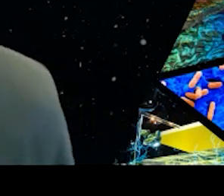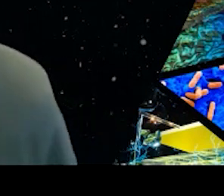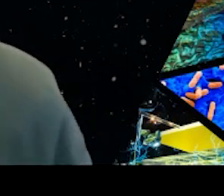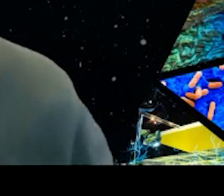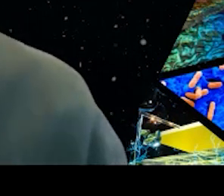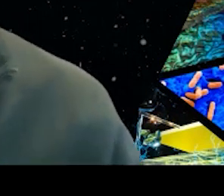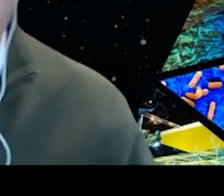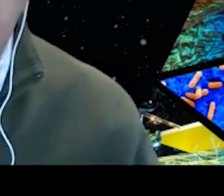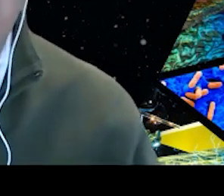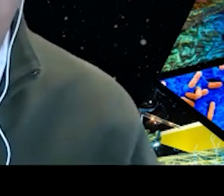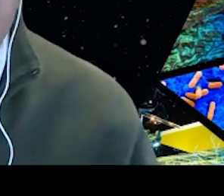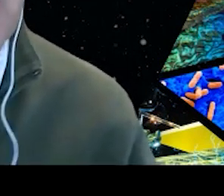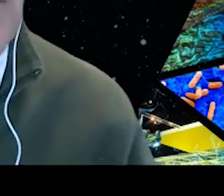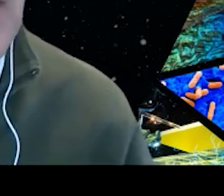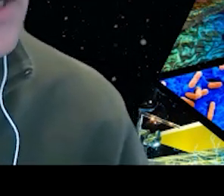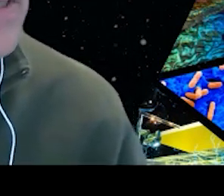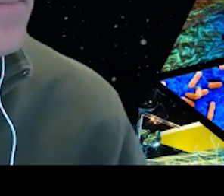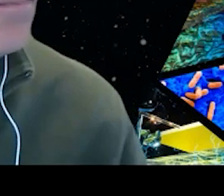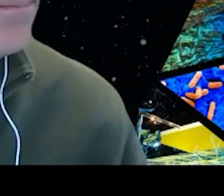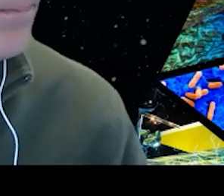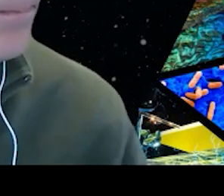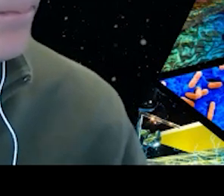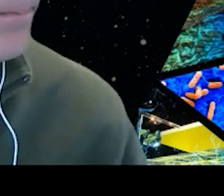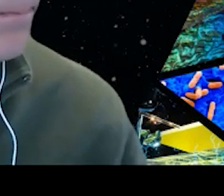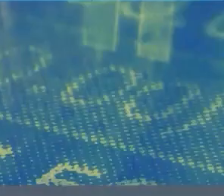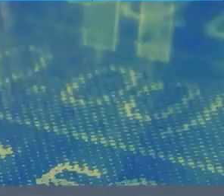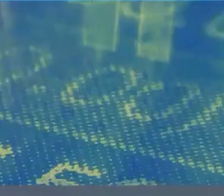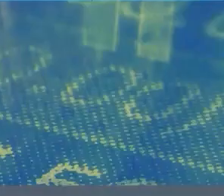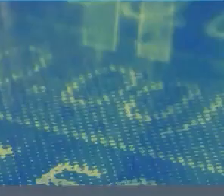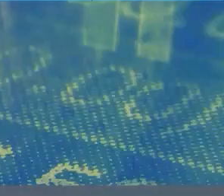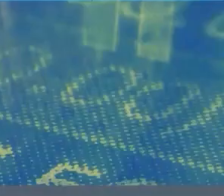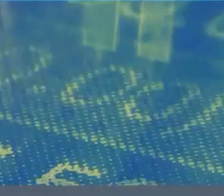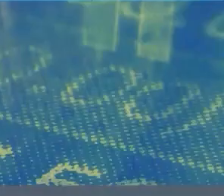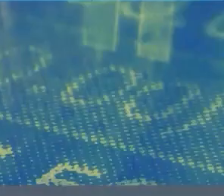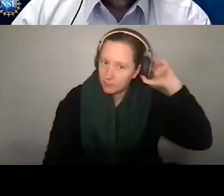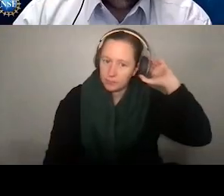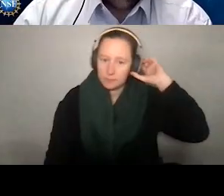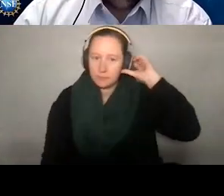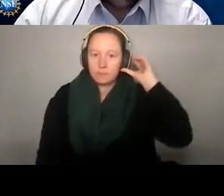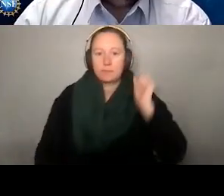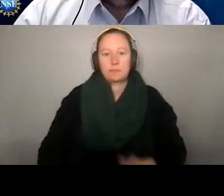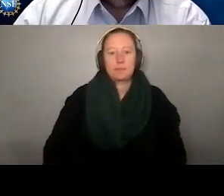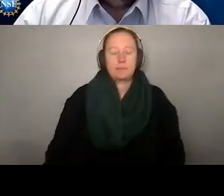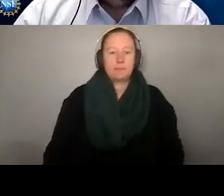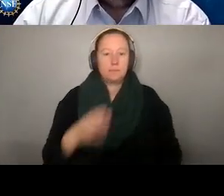the NSF Division of Financial Management. Justin Poll: Good morning, welcome to